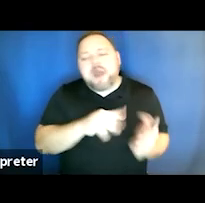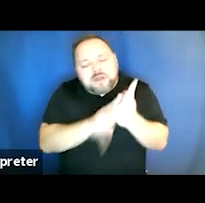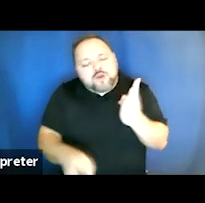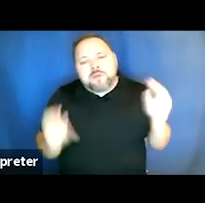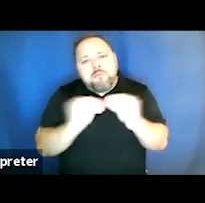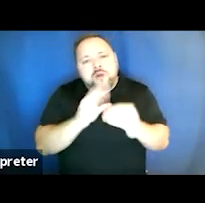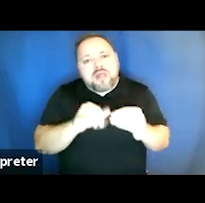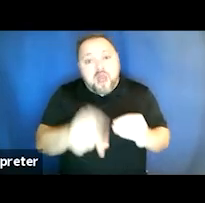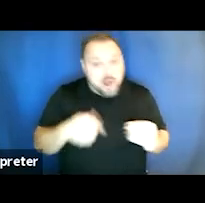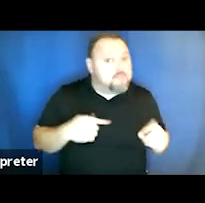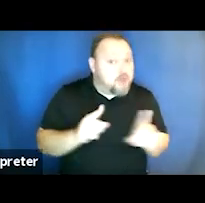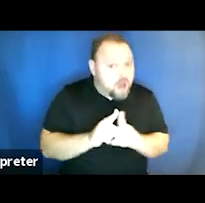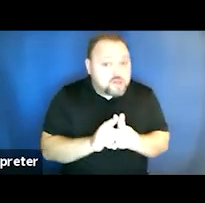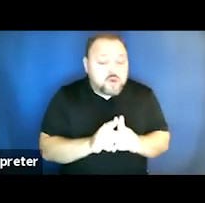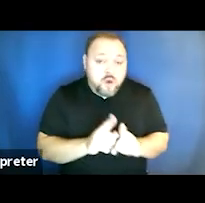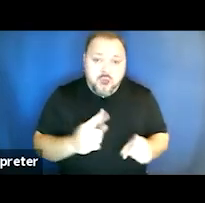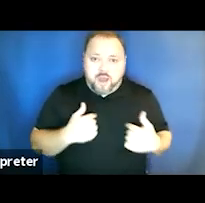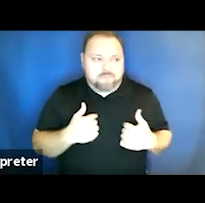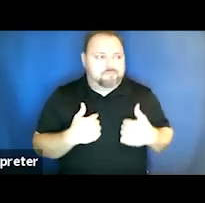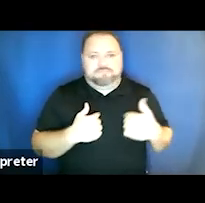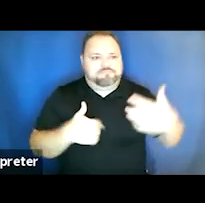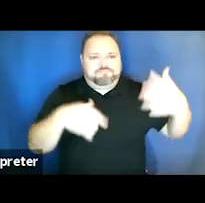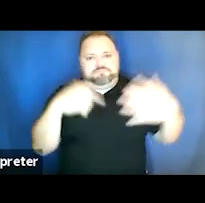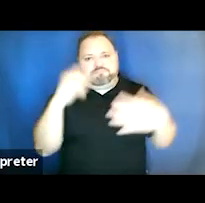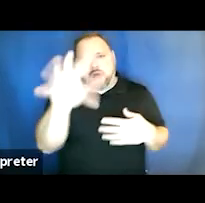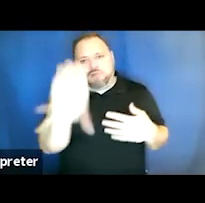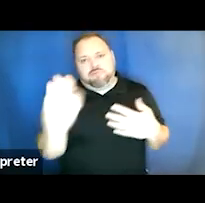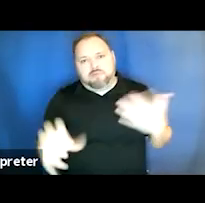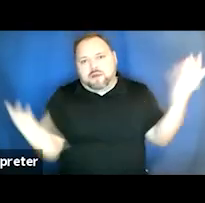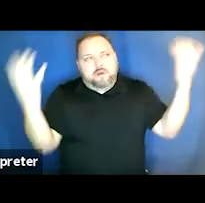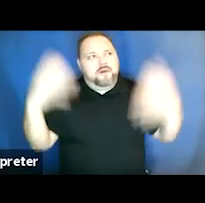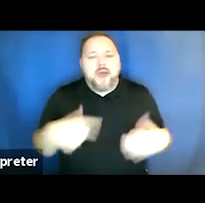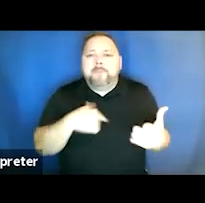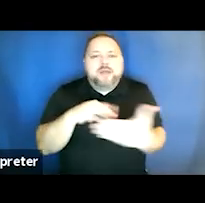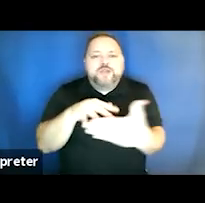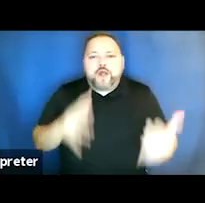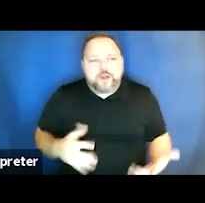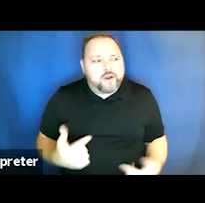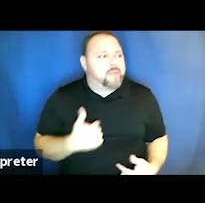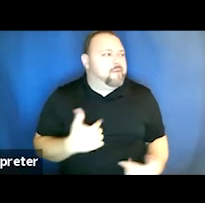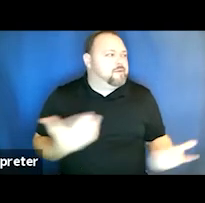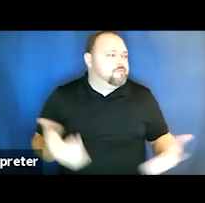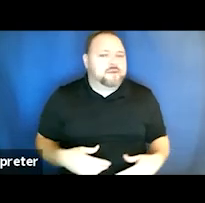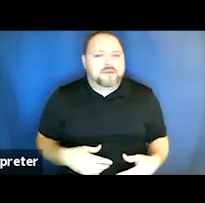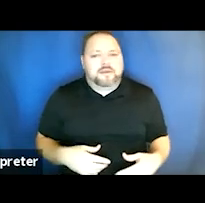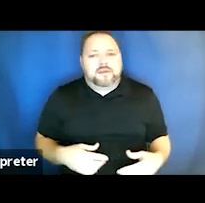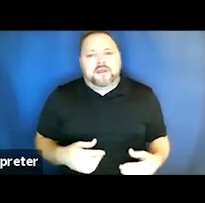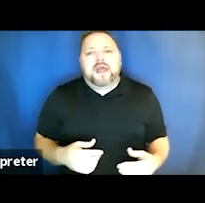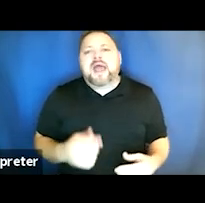I'm also a scholar. I'm also an advocate.